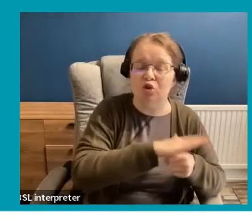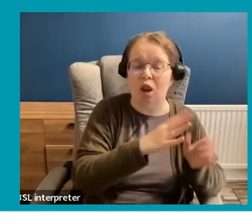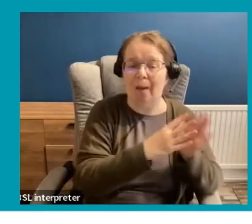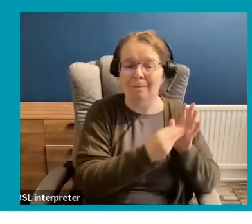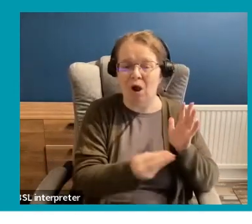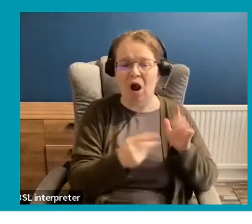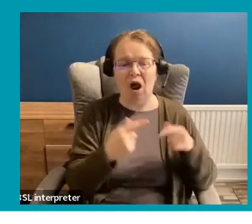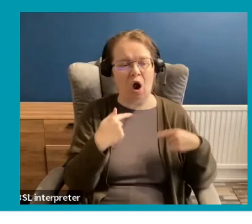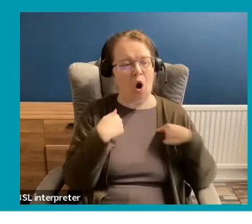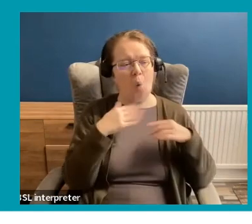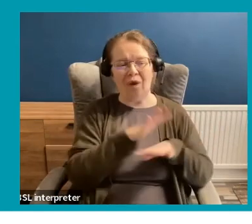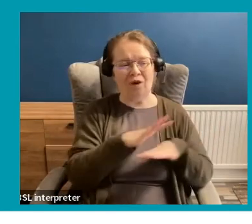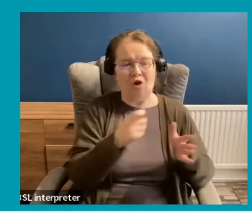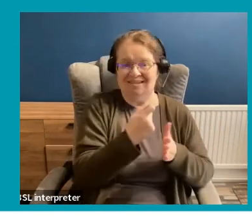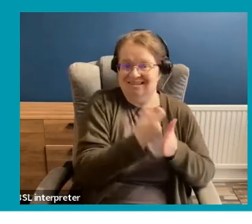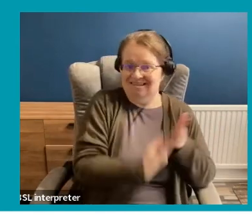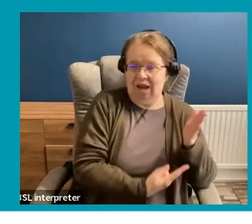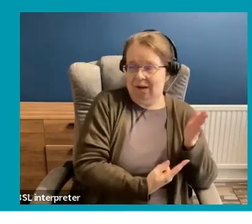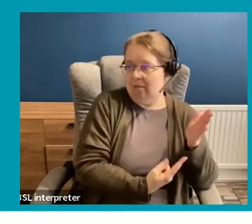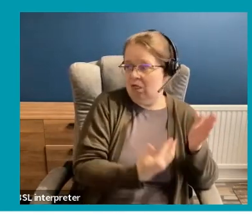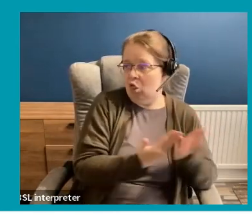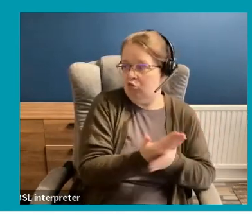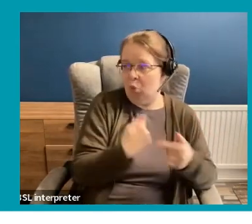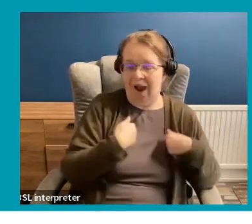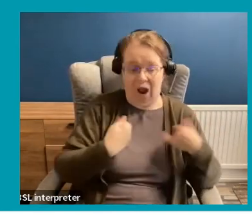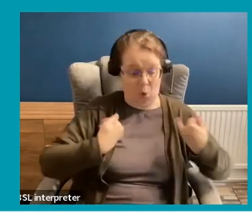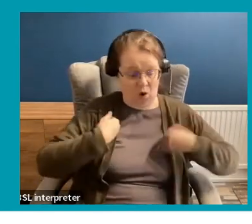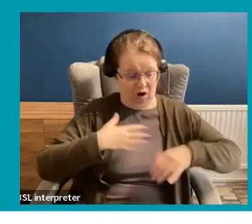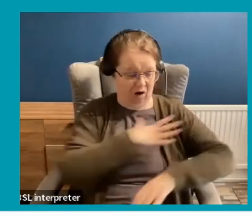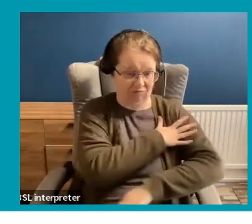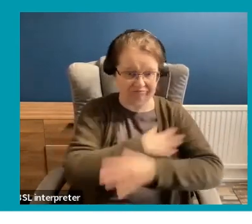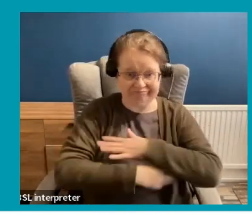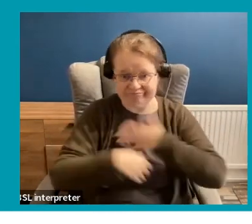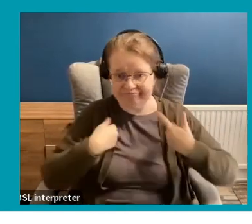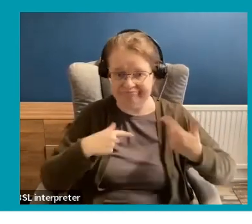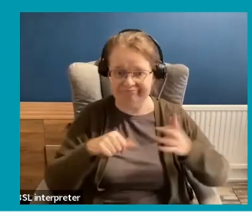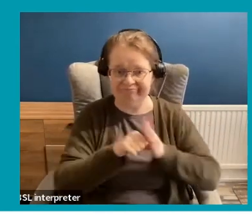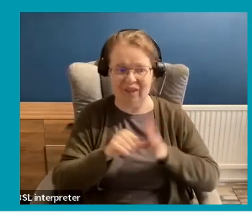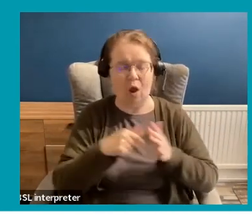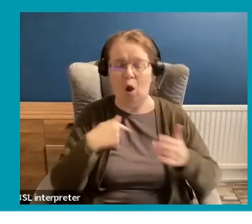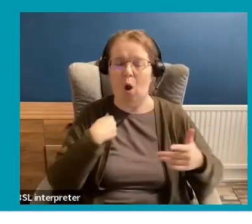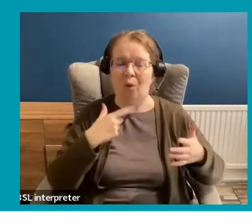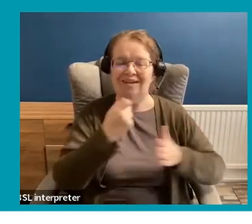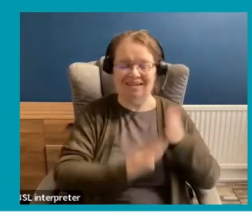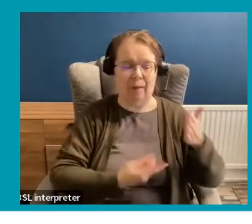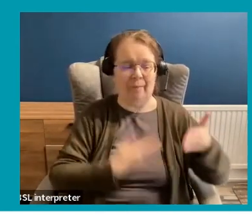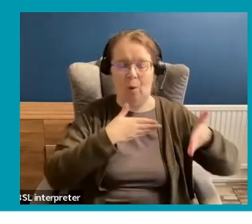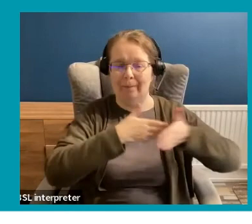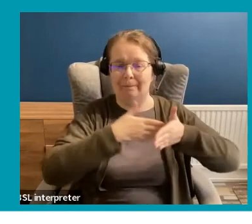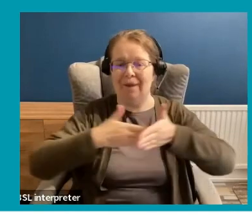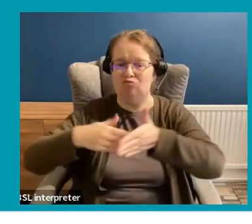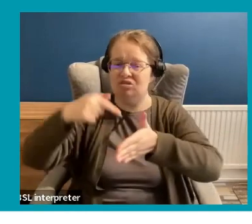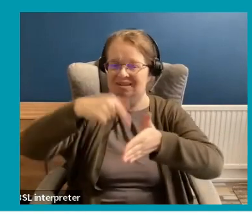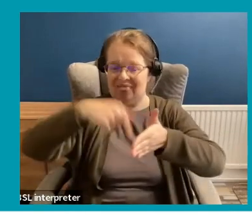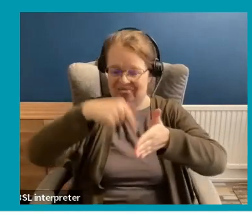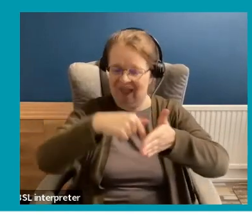our conditions but by our barriers that we find around us and use the social model very much at